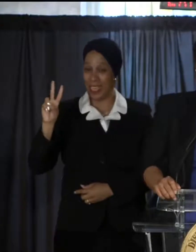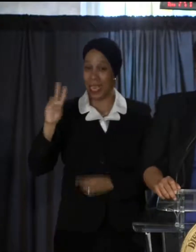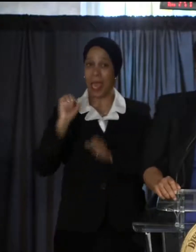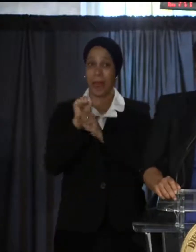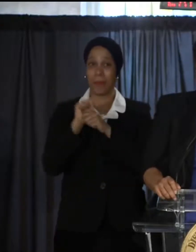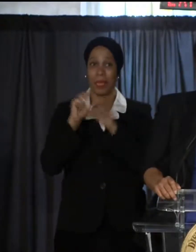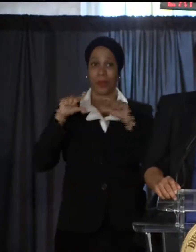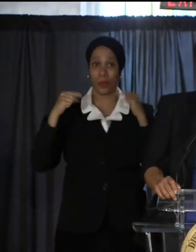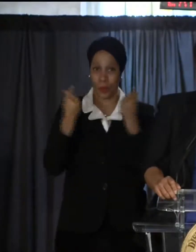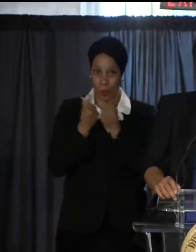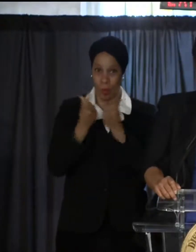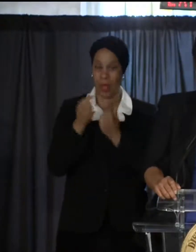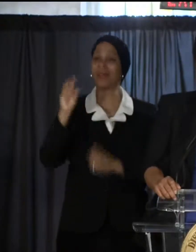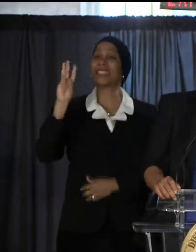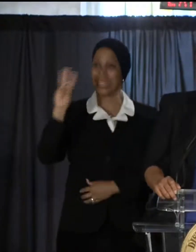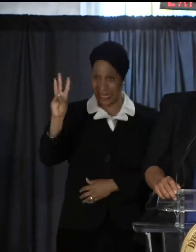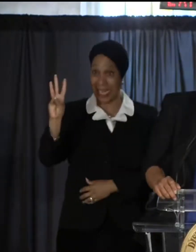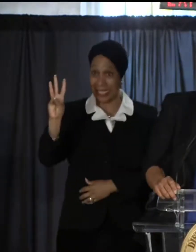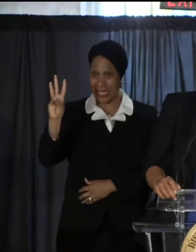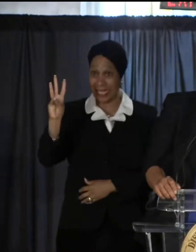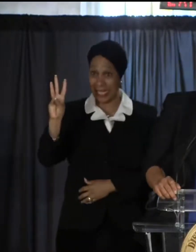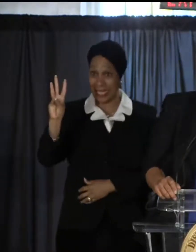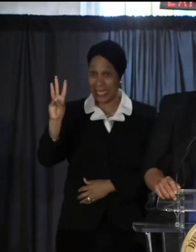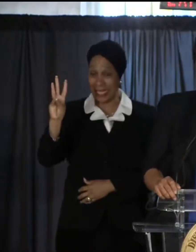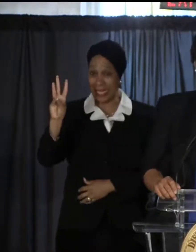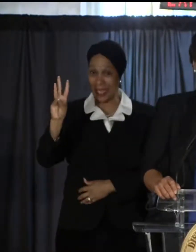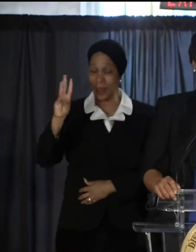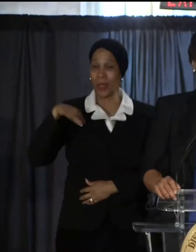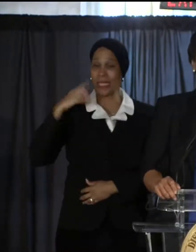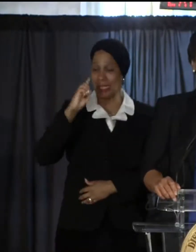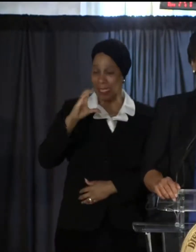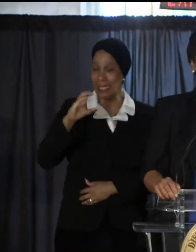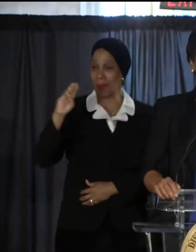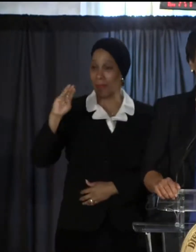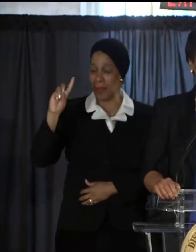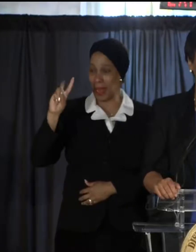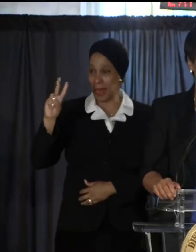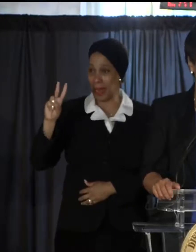DELEGATION OF SIX FROM THE DMV AND THE PEOPLE OF MARYLAND --